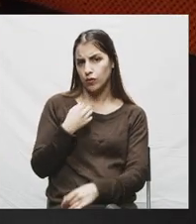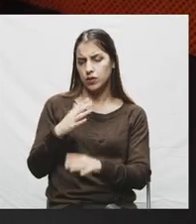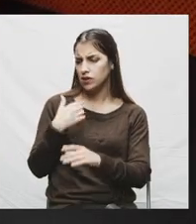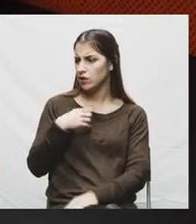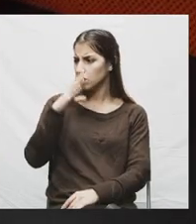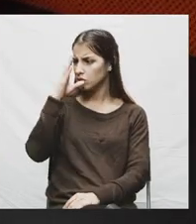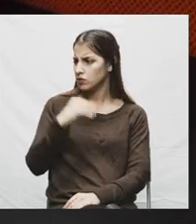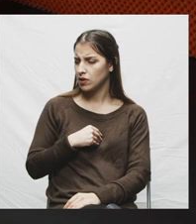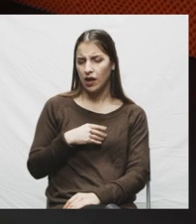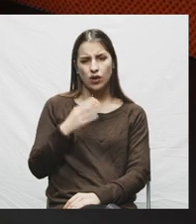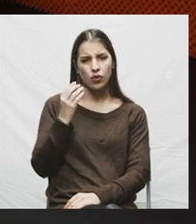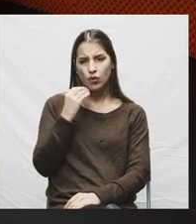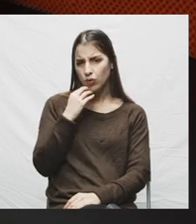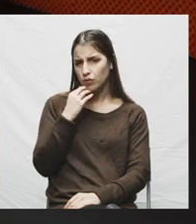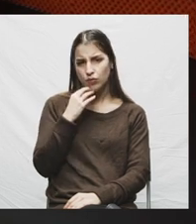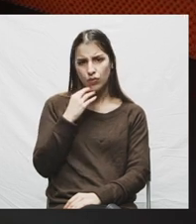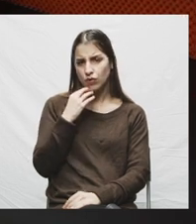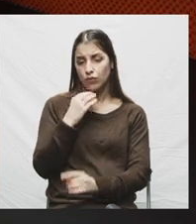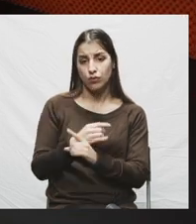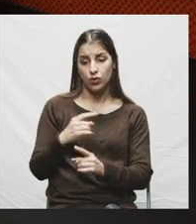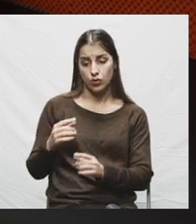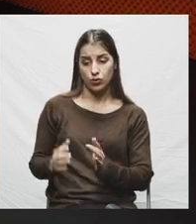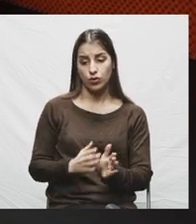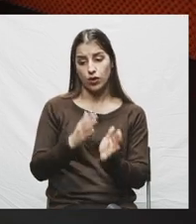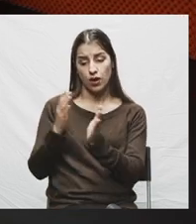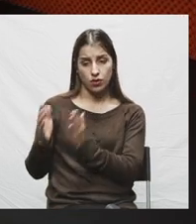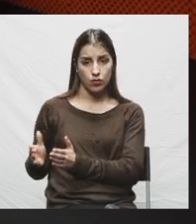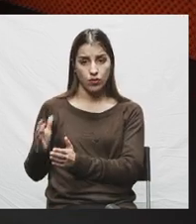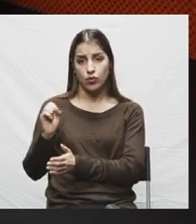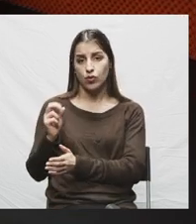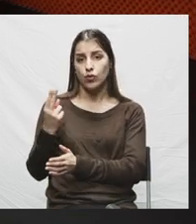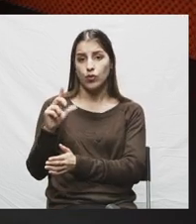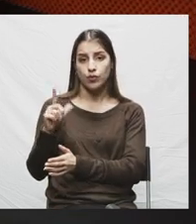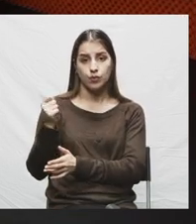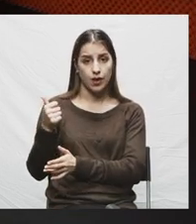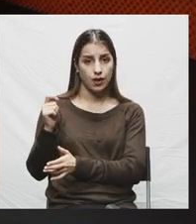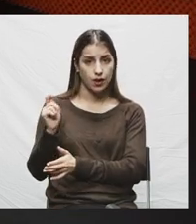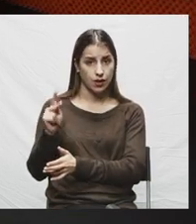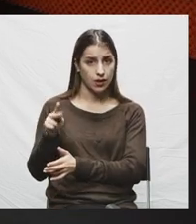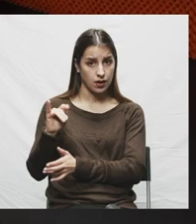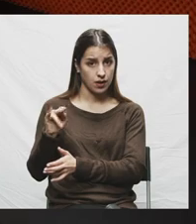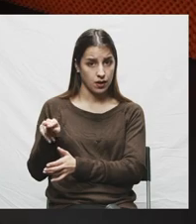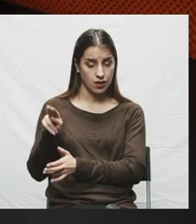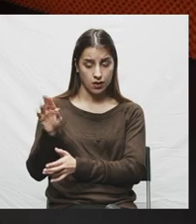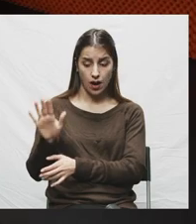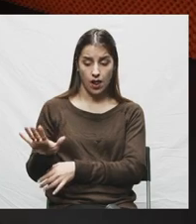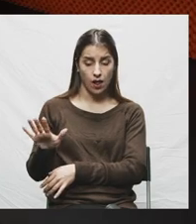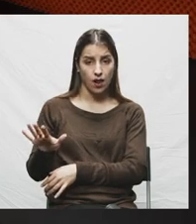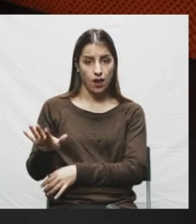but I can’t even tell very well. Because, on one hand, people at Gulbenkian could make use of the workshop